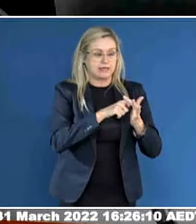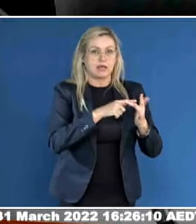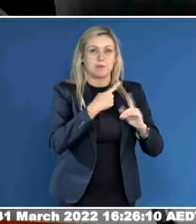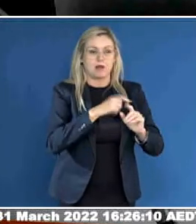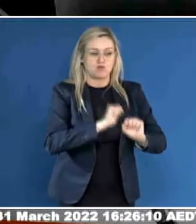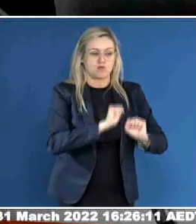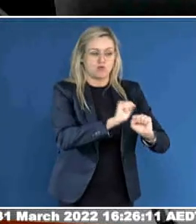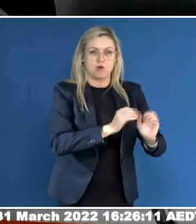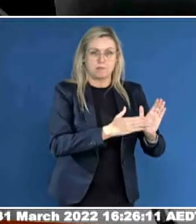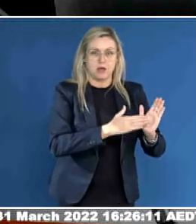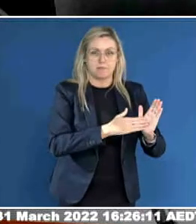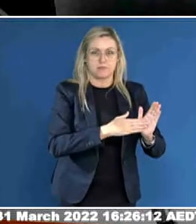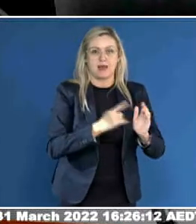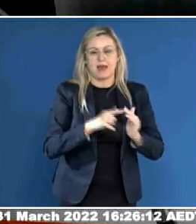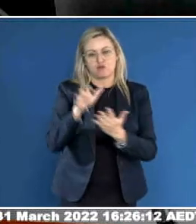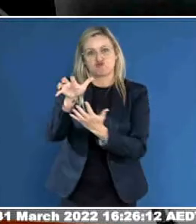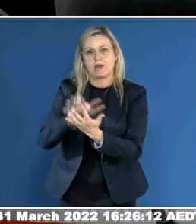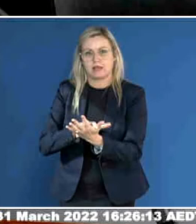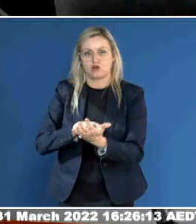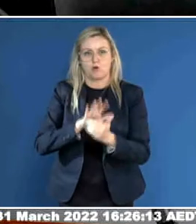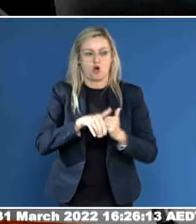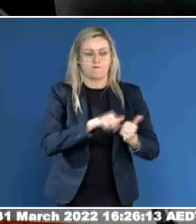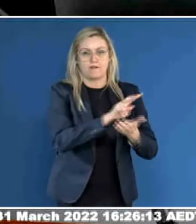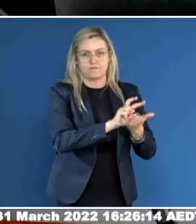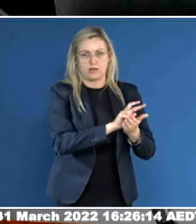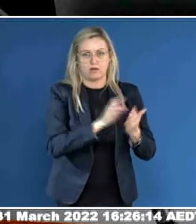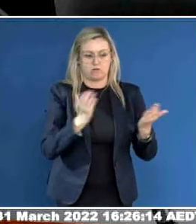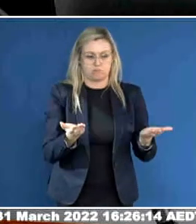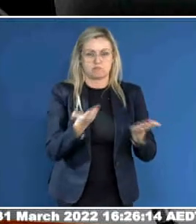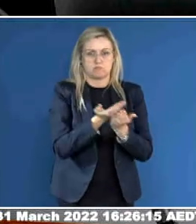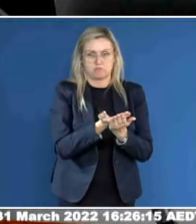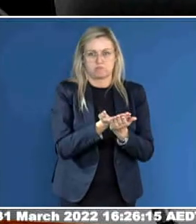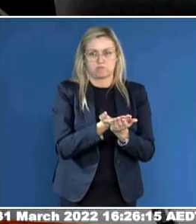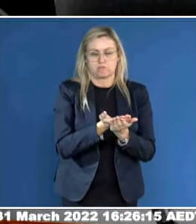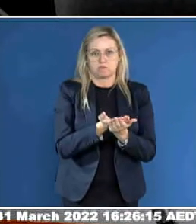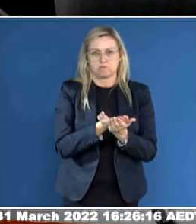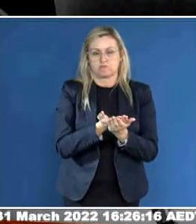and the transcript of the video recording of Niky and Niky's Mum, and mark those items